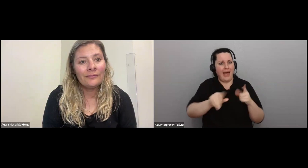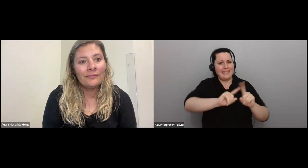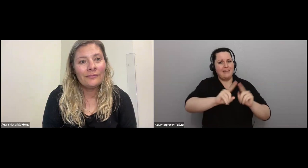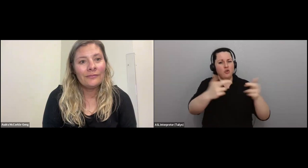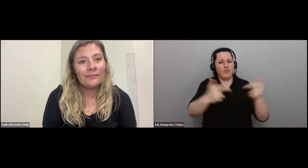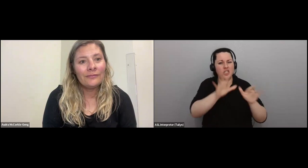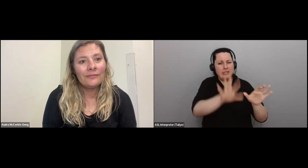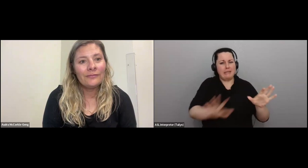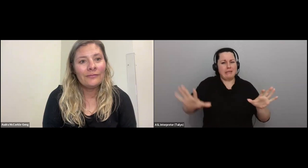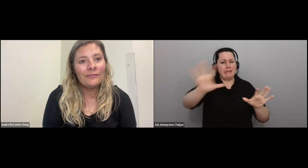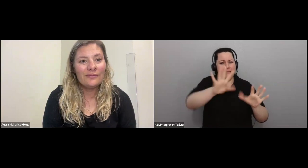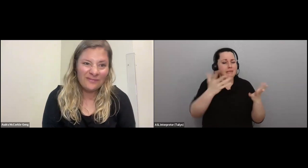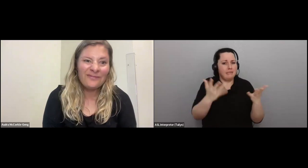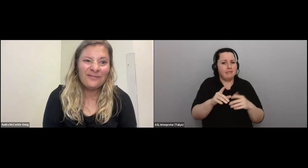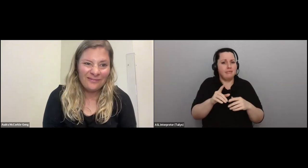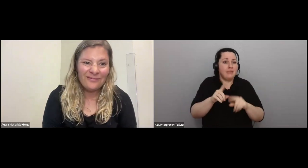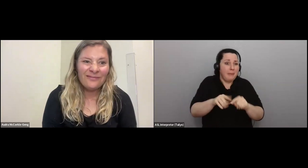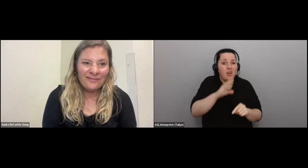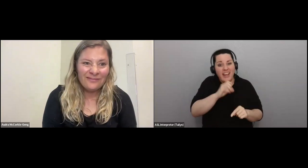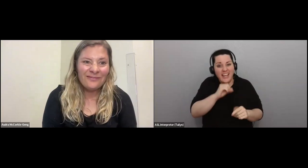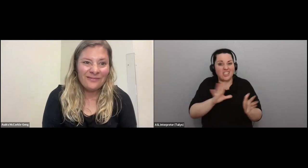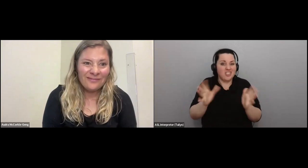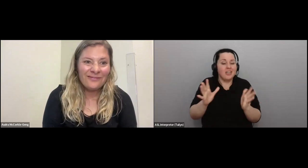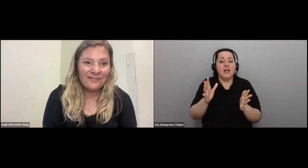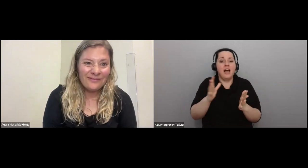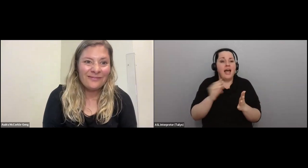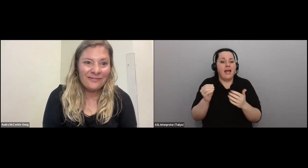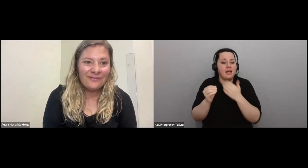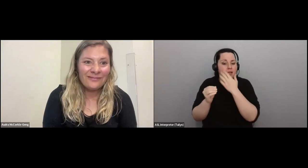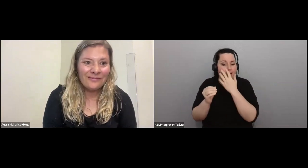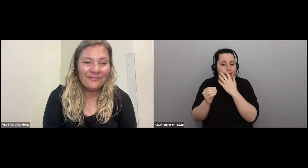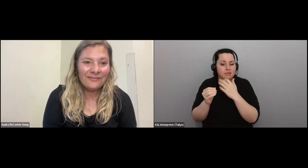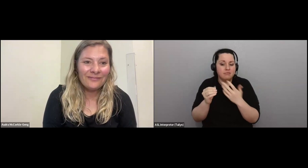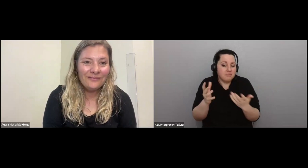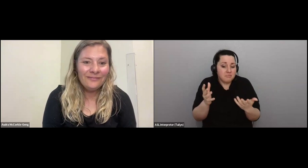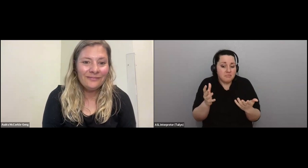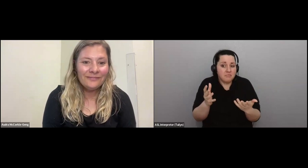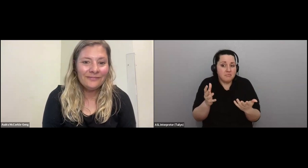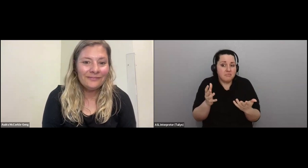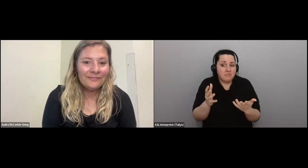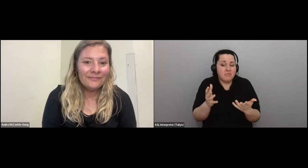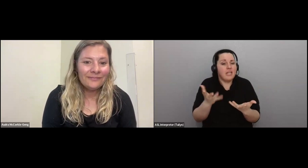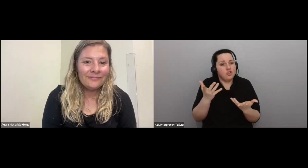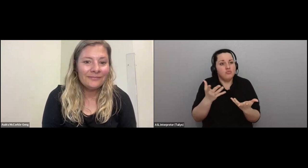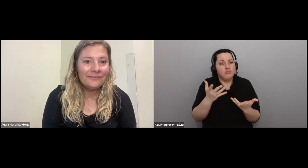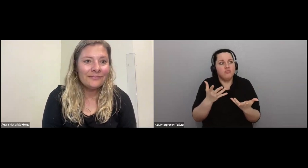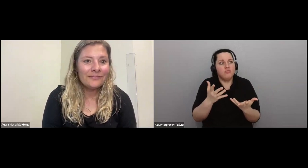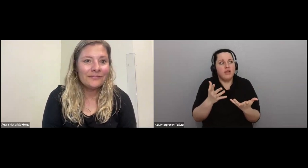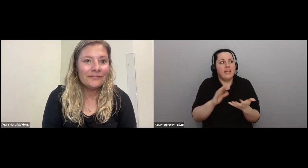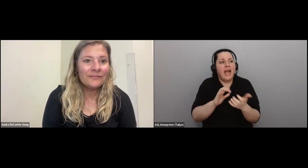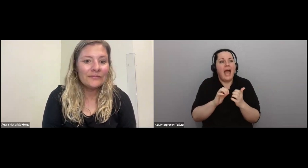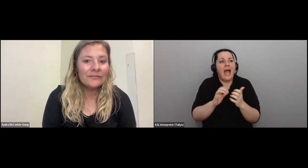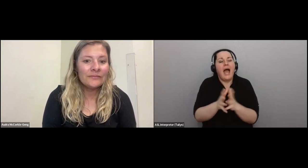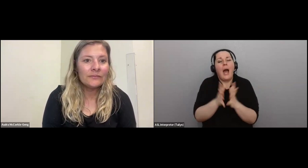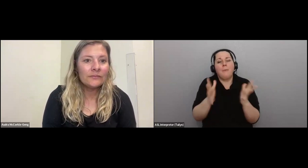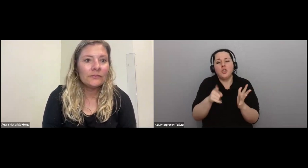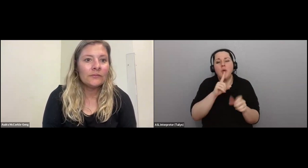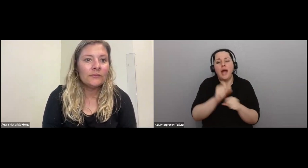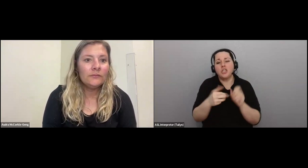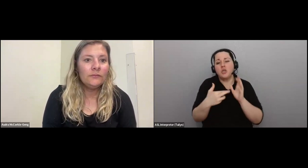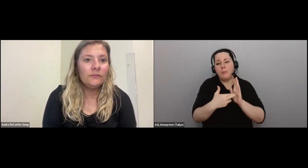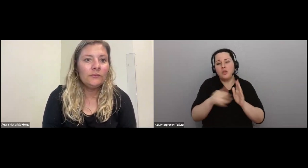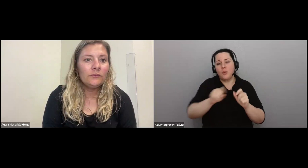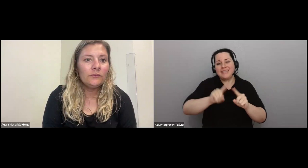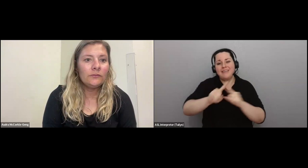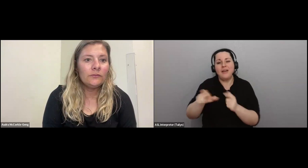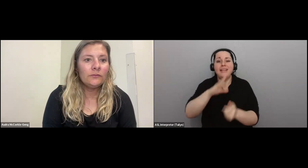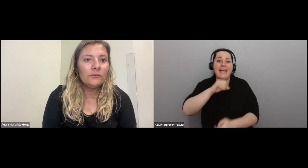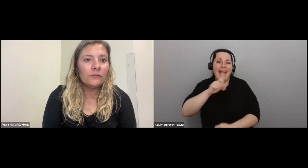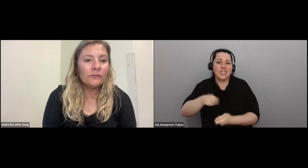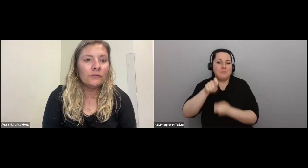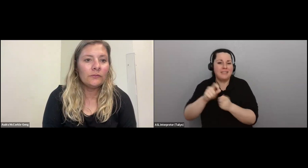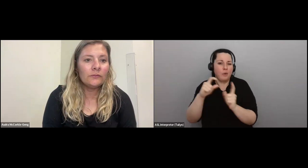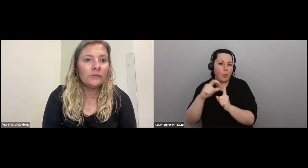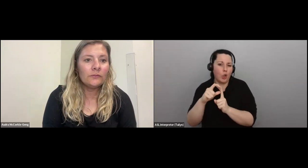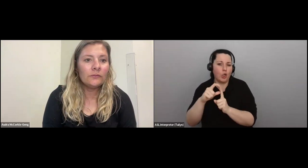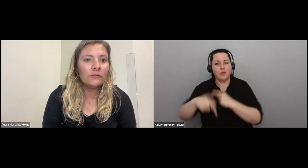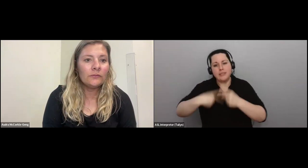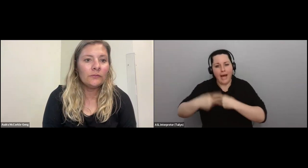Berit Jany: languages depending on age, and how much attention is given to actually representing these different each specific words and phrases.